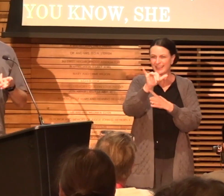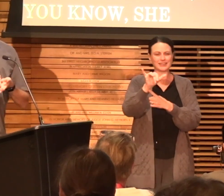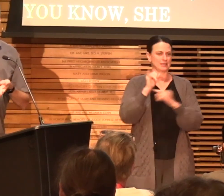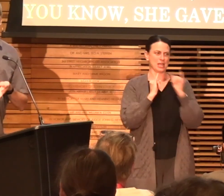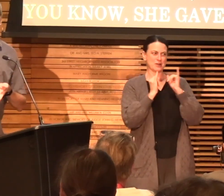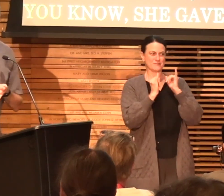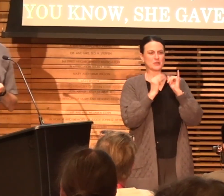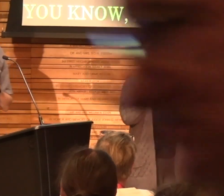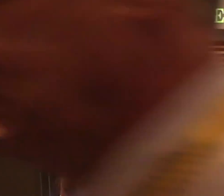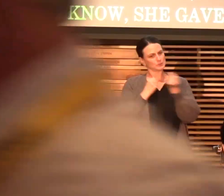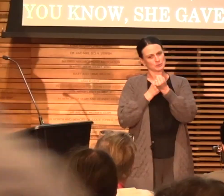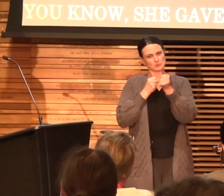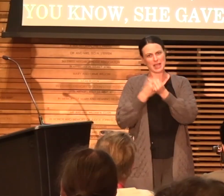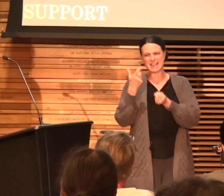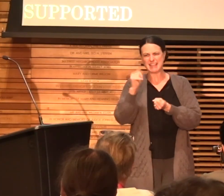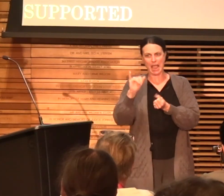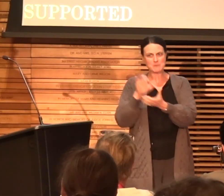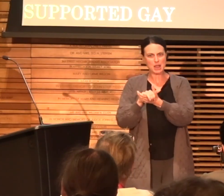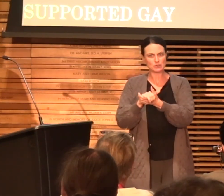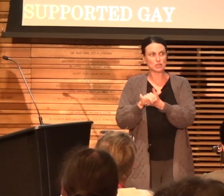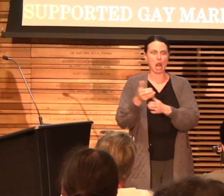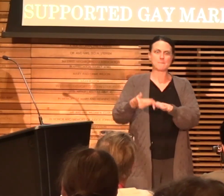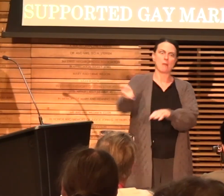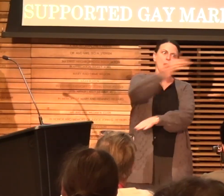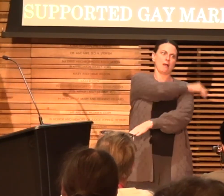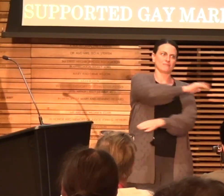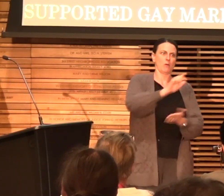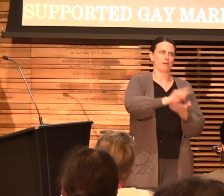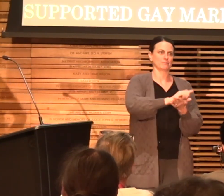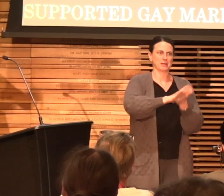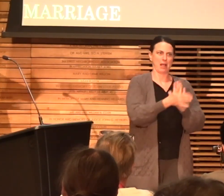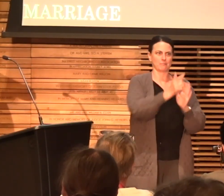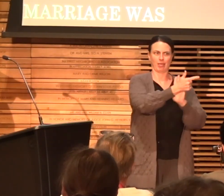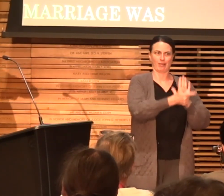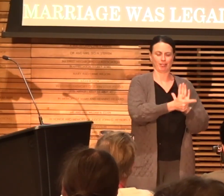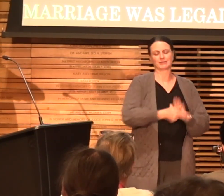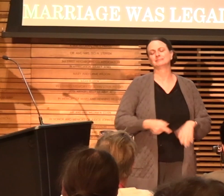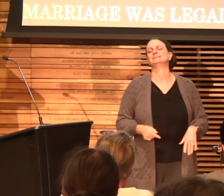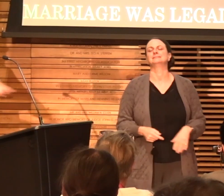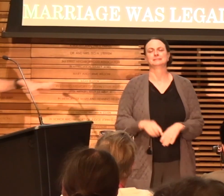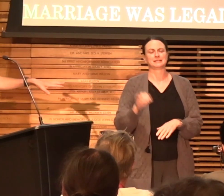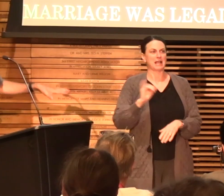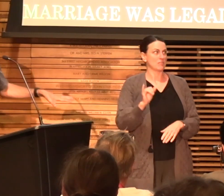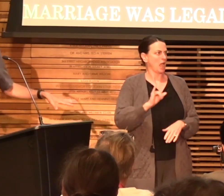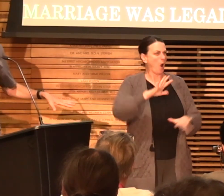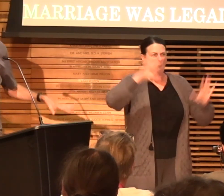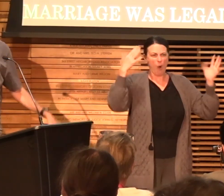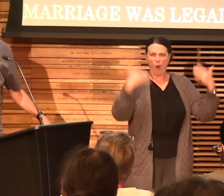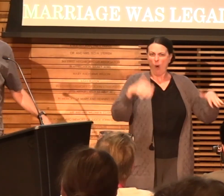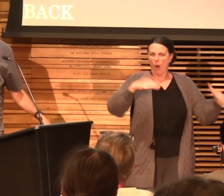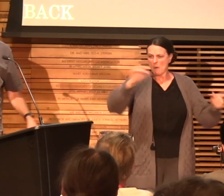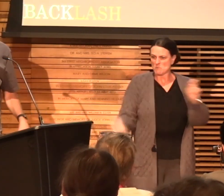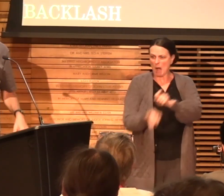saying she supported gay marriage long before gay marriage was legalized. And then there was a backlash among her base.